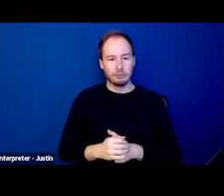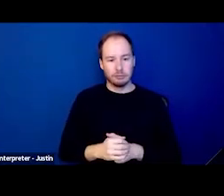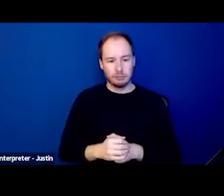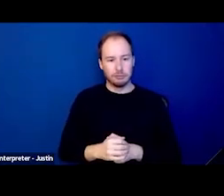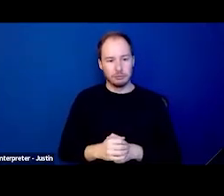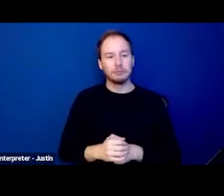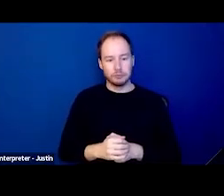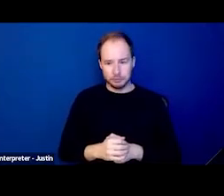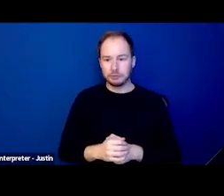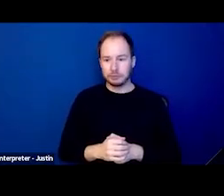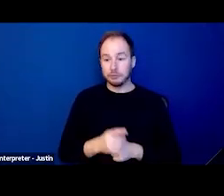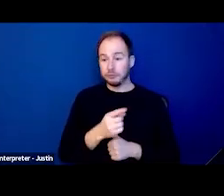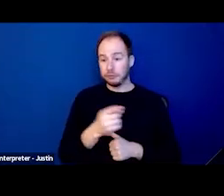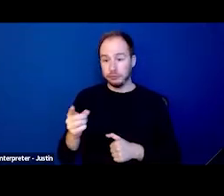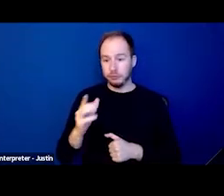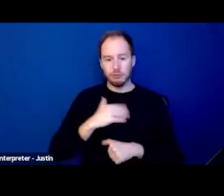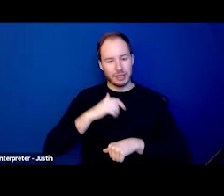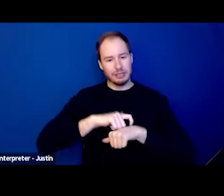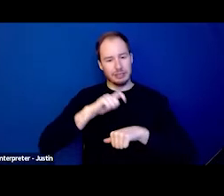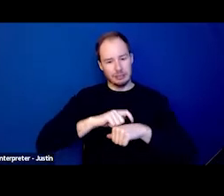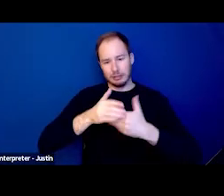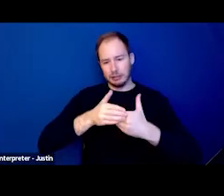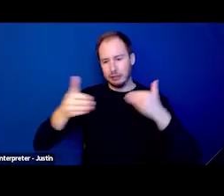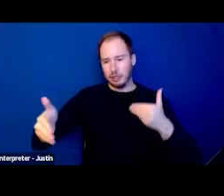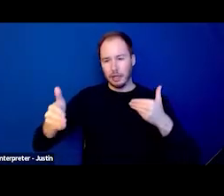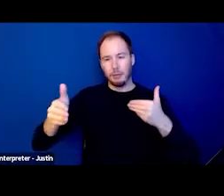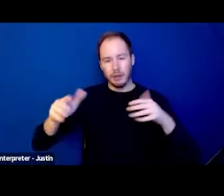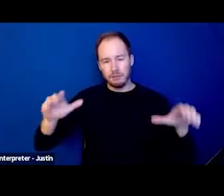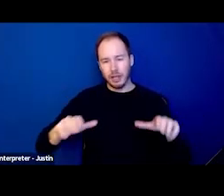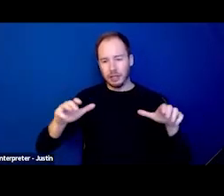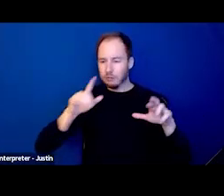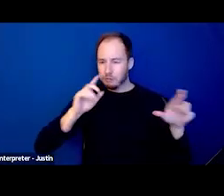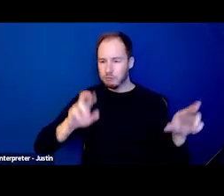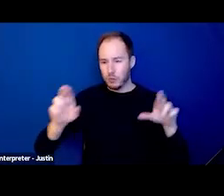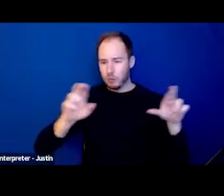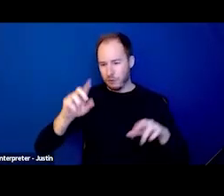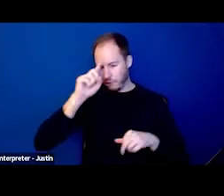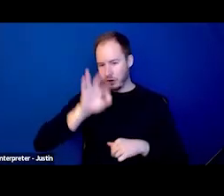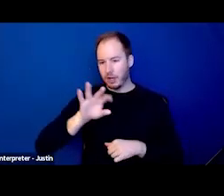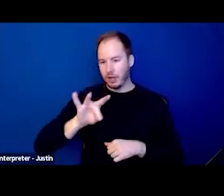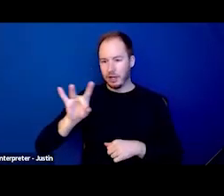All right, so this slide is our timeline of activities in preparation for 988.